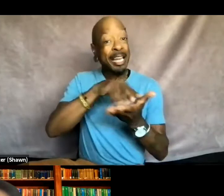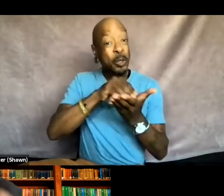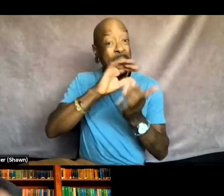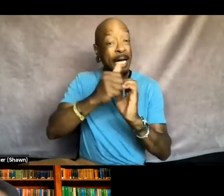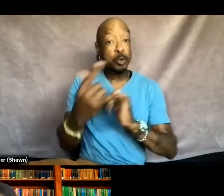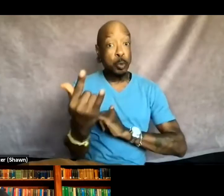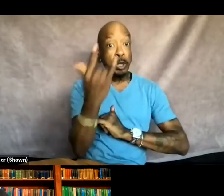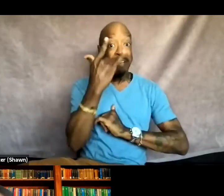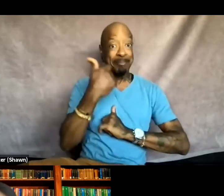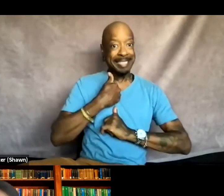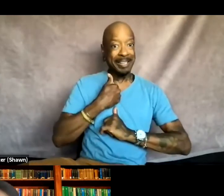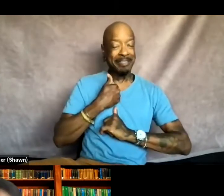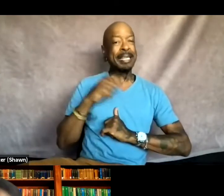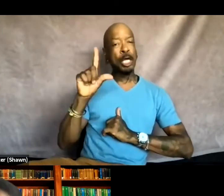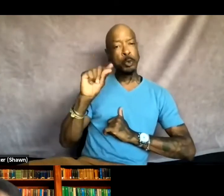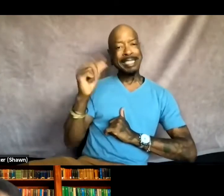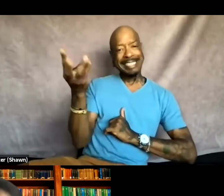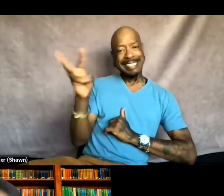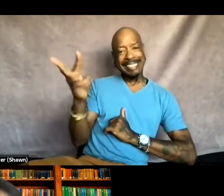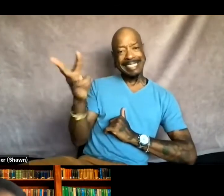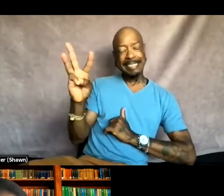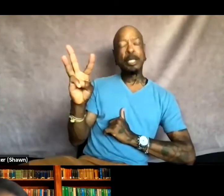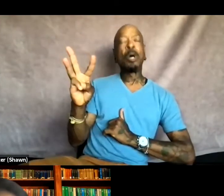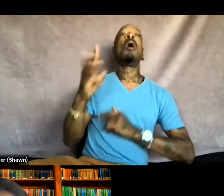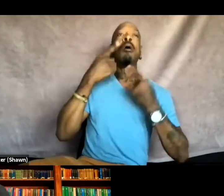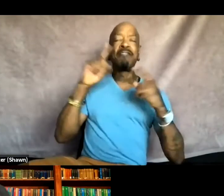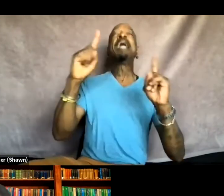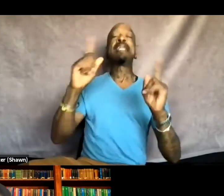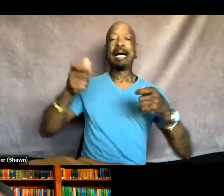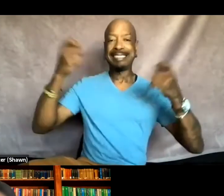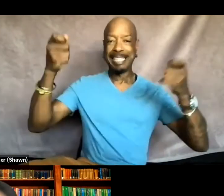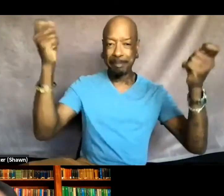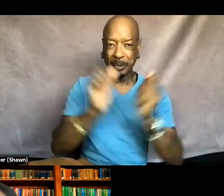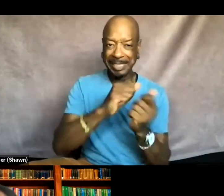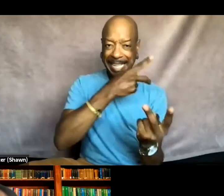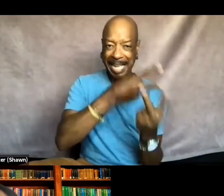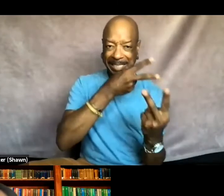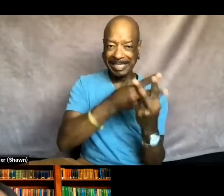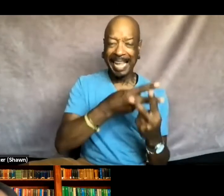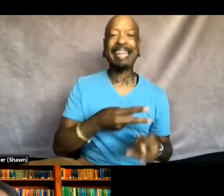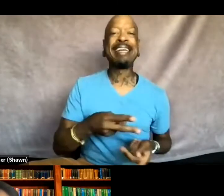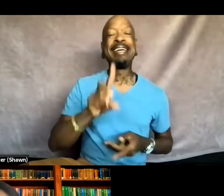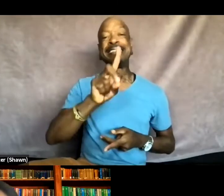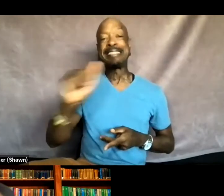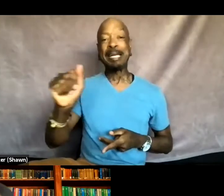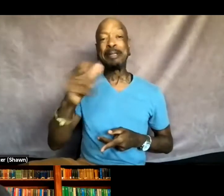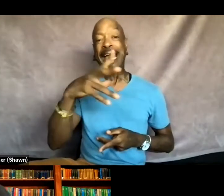Keah Brown: And I celebrated that with the hashtag disabled and cute I began a journey